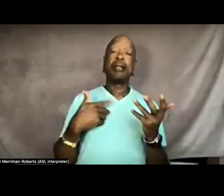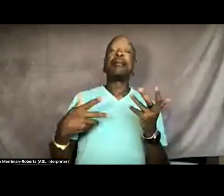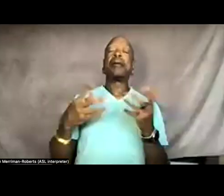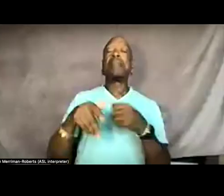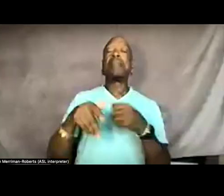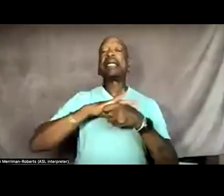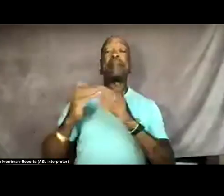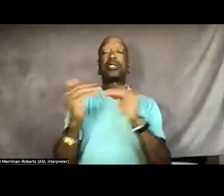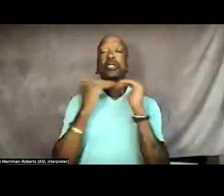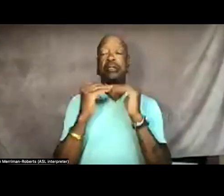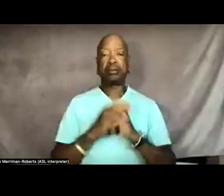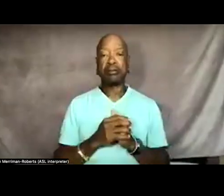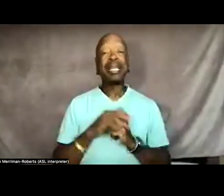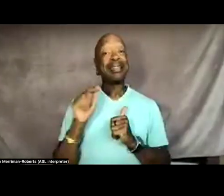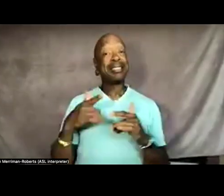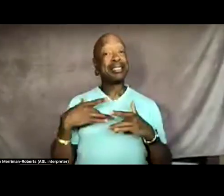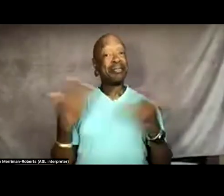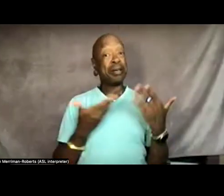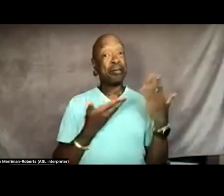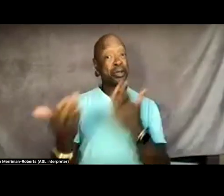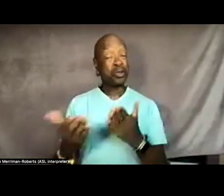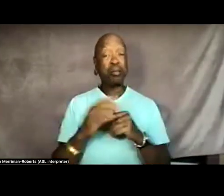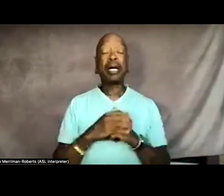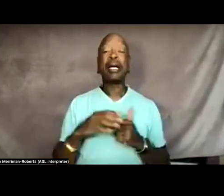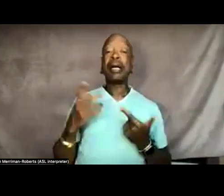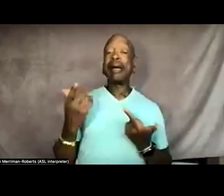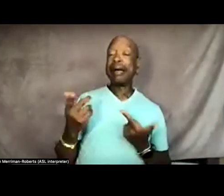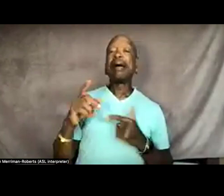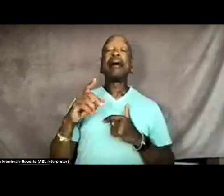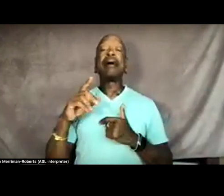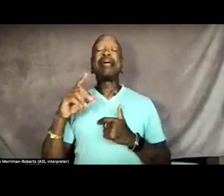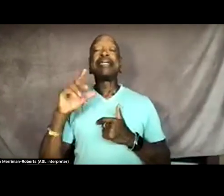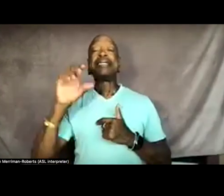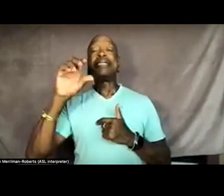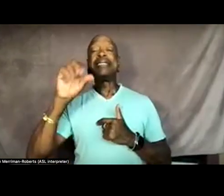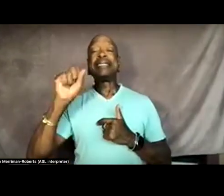is brought to you by Masks for Equity a group of senior and disability action members in a couple